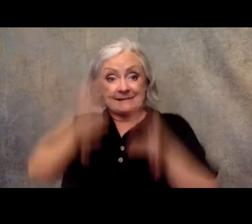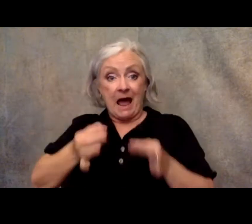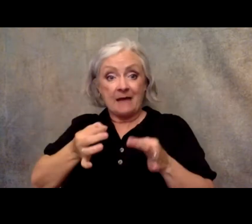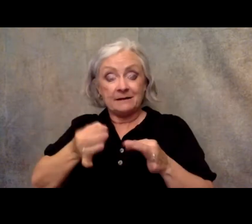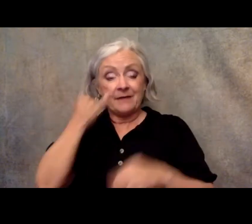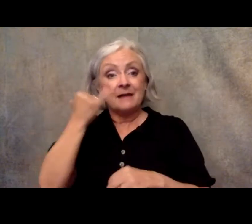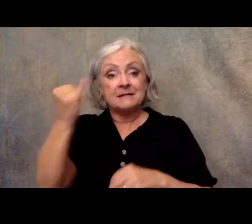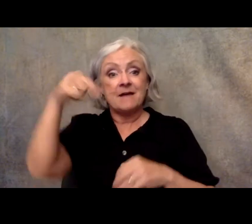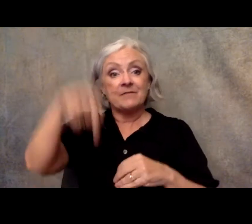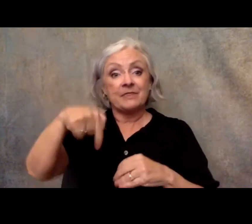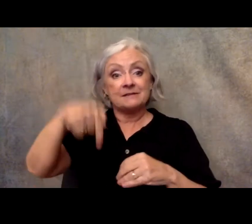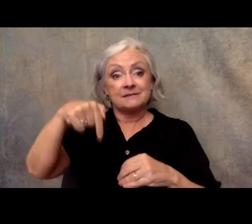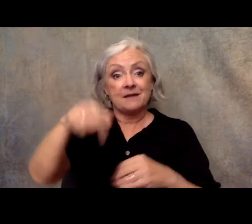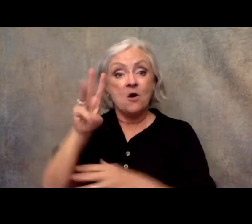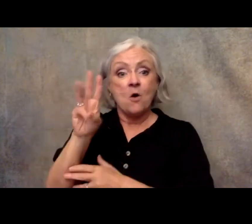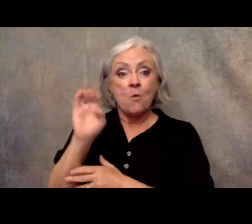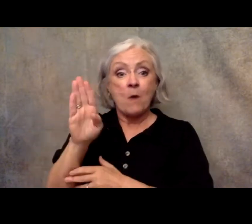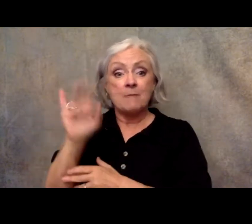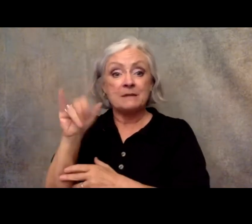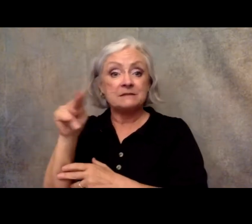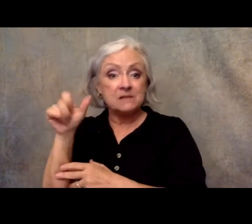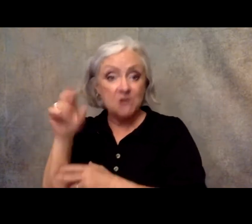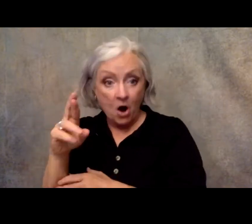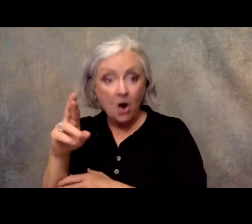and talking about language accessibility with audiovisual assets